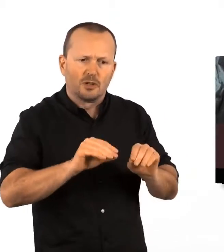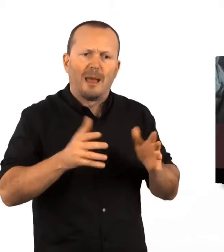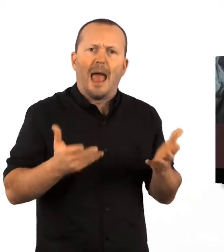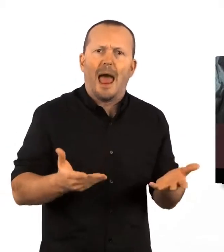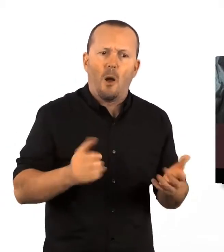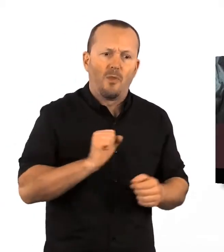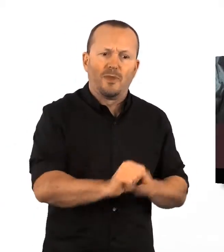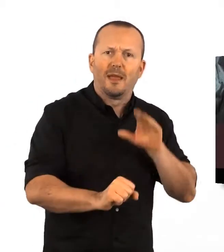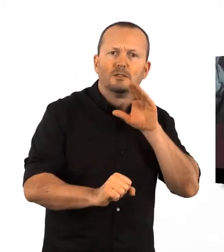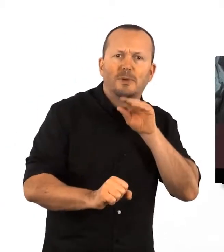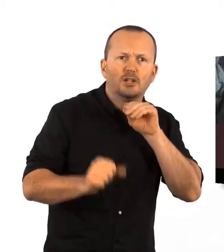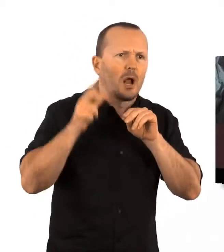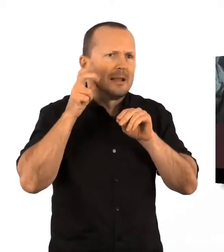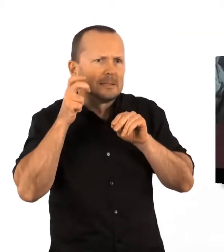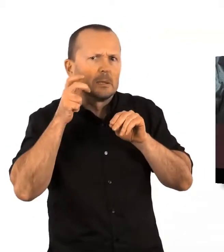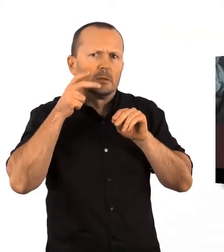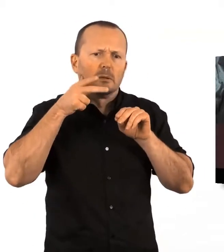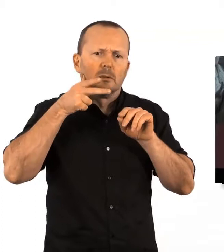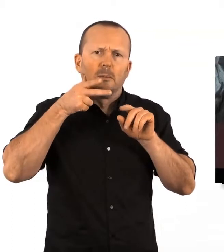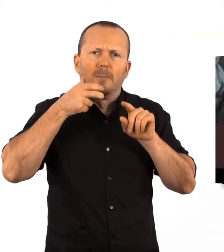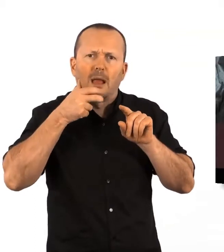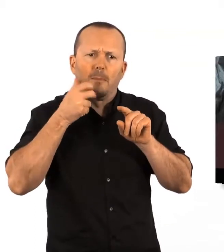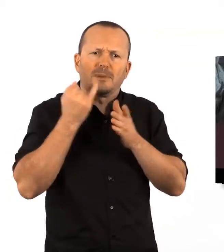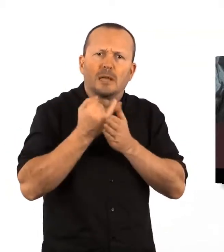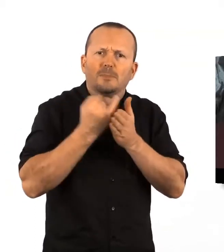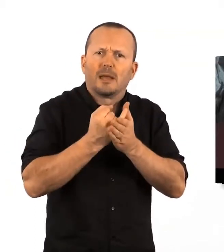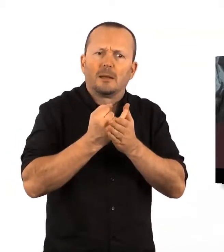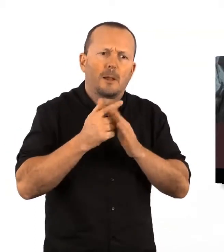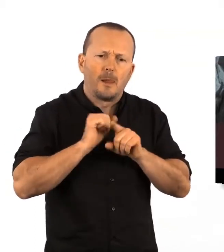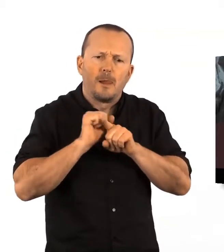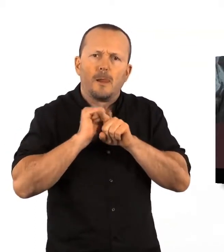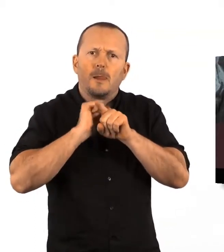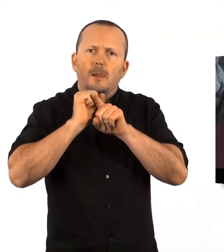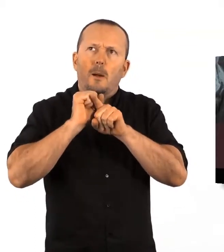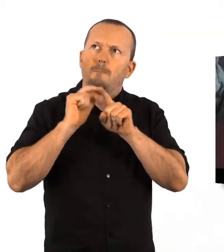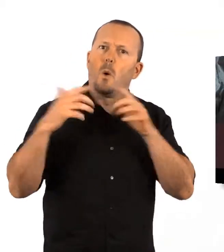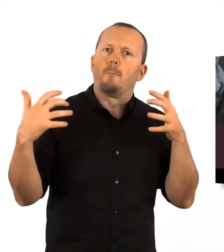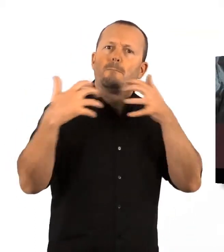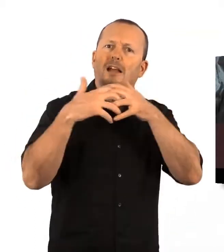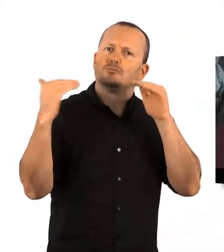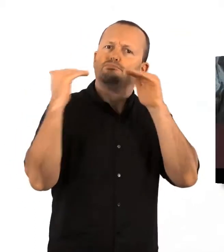through listening and to make closer and closer approximations to the adult model. Listening